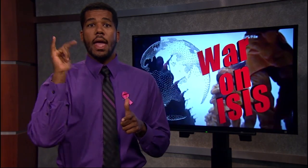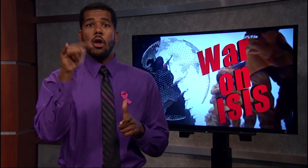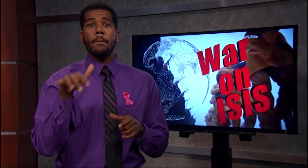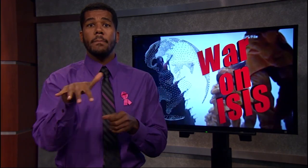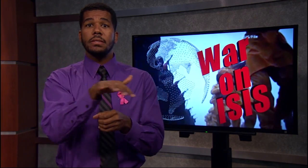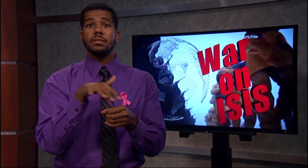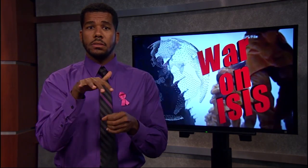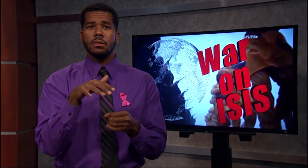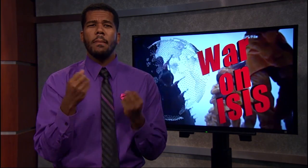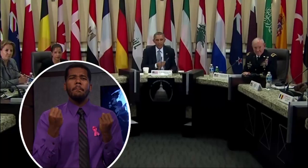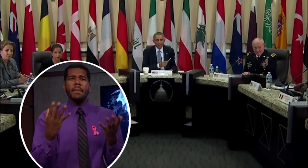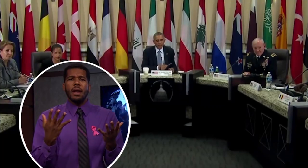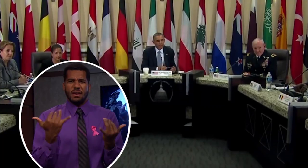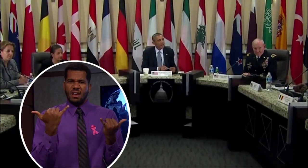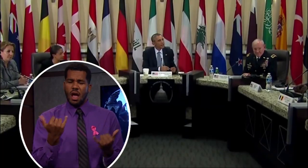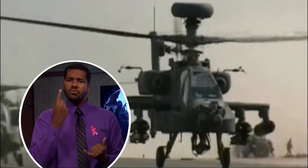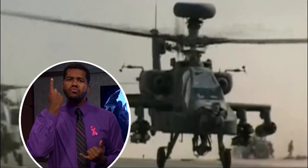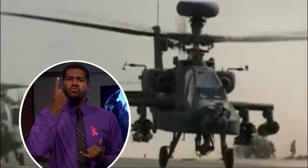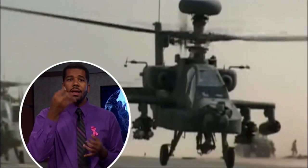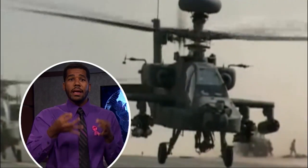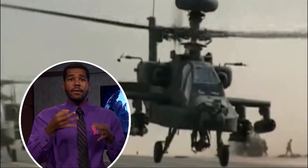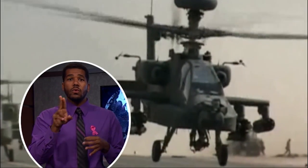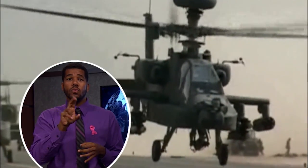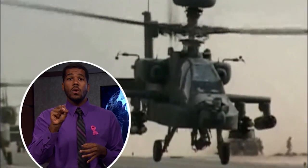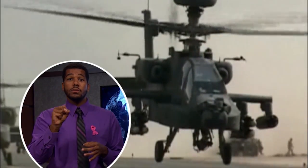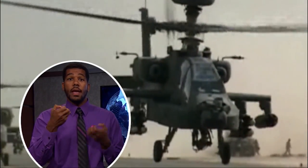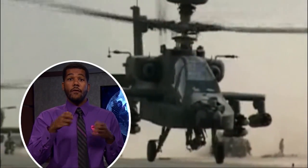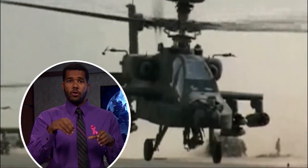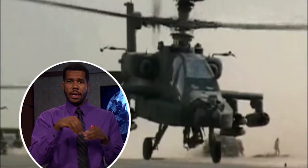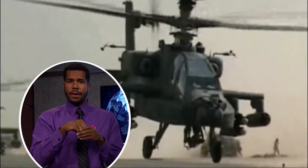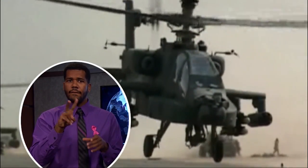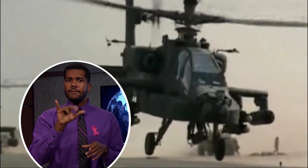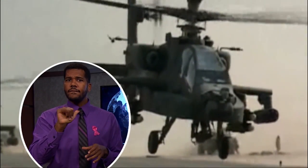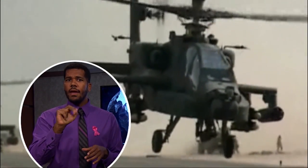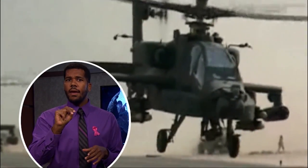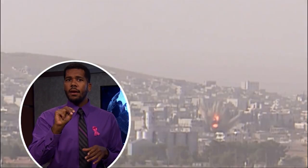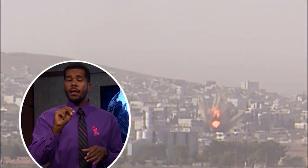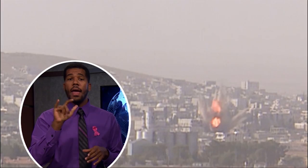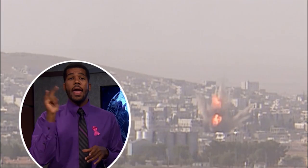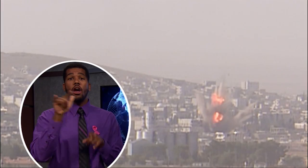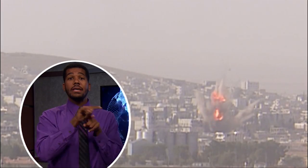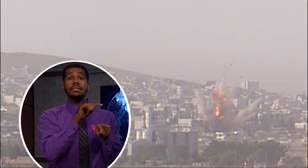wondering if the U.S.’s efforts were in vain. If they succeed in taking the base they